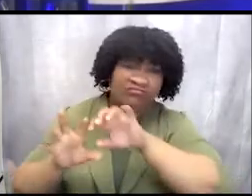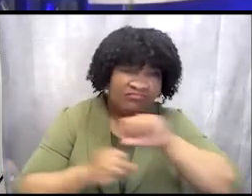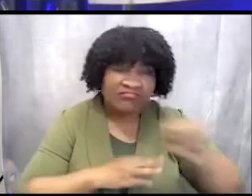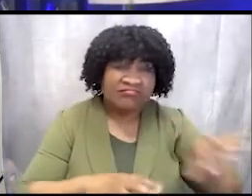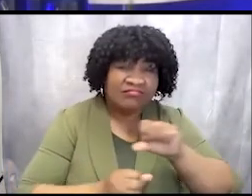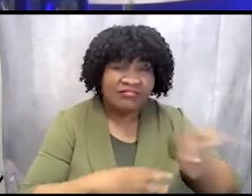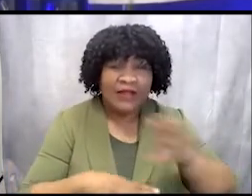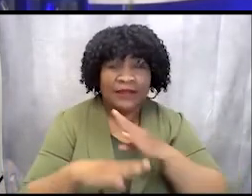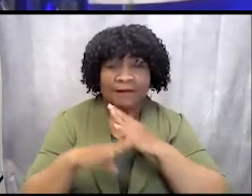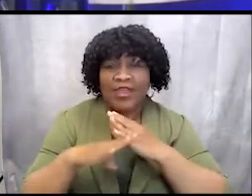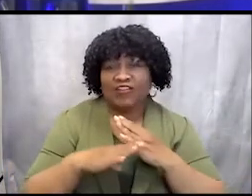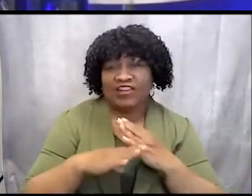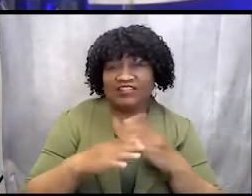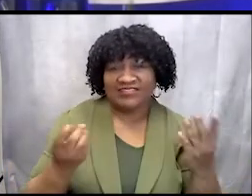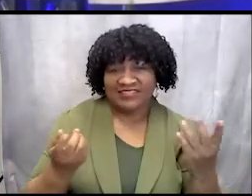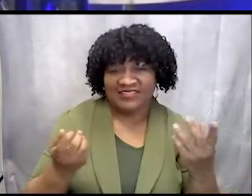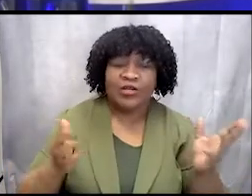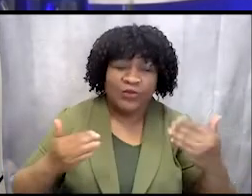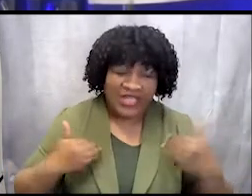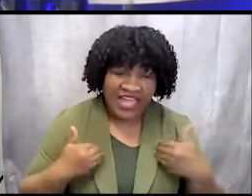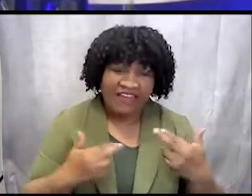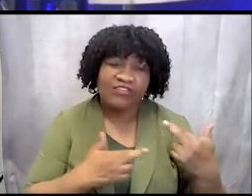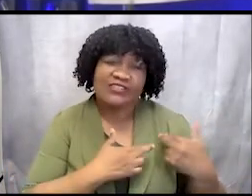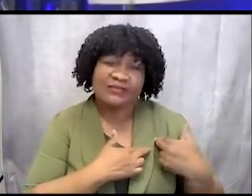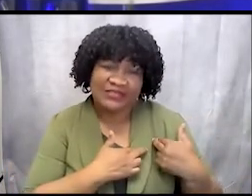And we have a responsibility to make sure